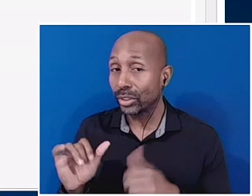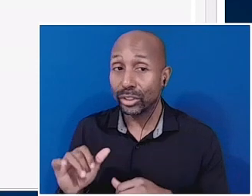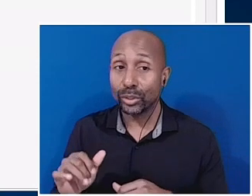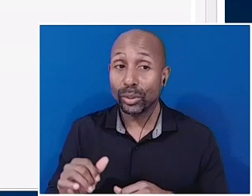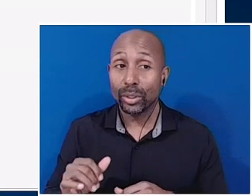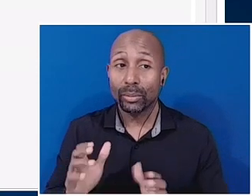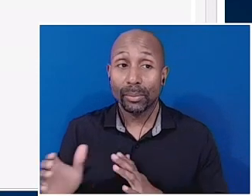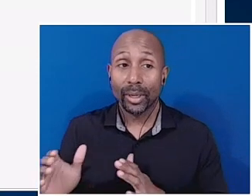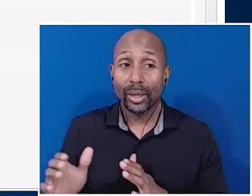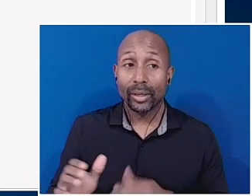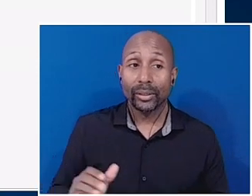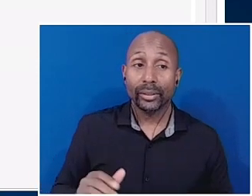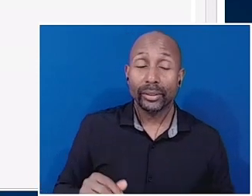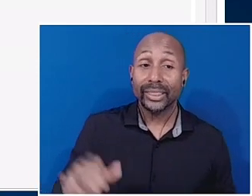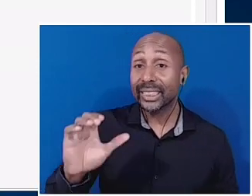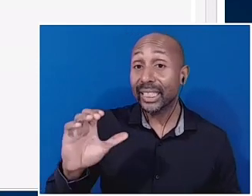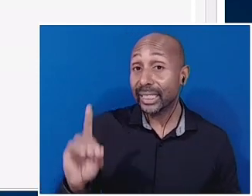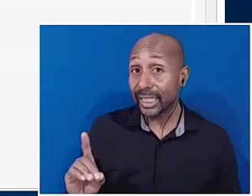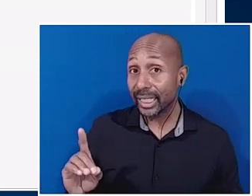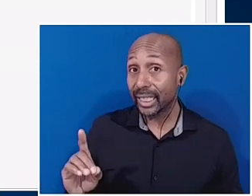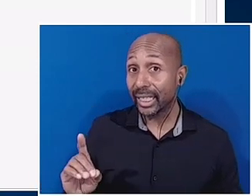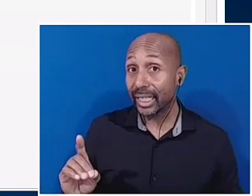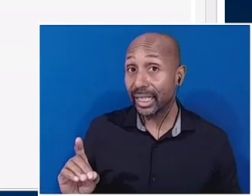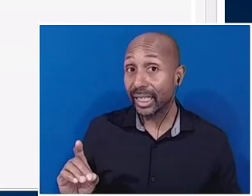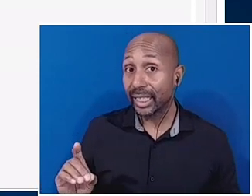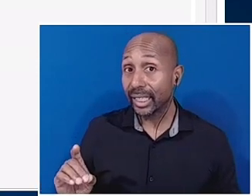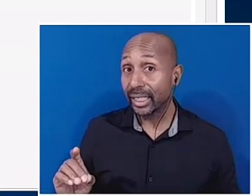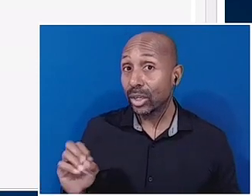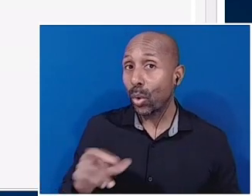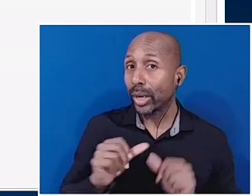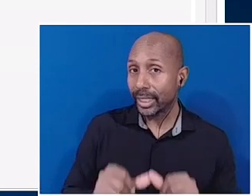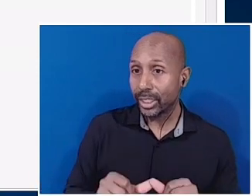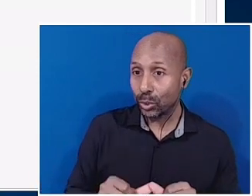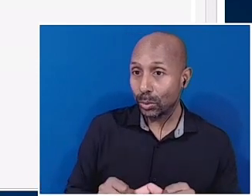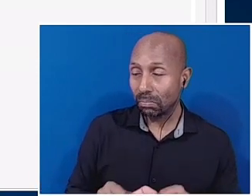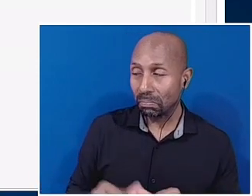Do just want to take us through the remainder of the section? You let me know. Yeah. Hold on one second here.